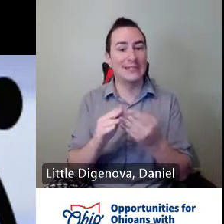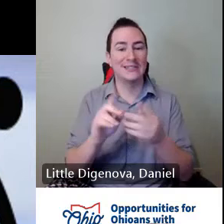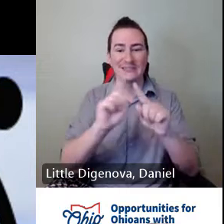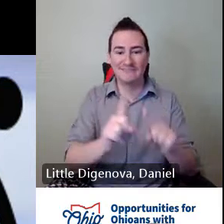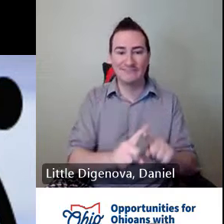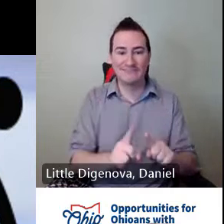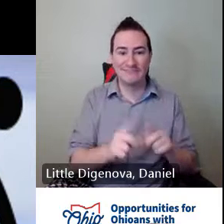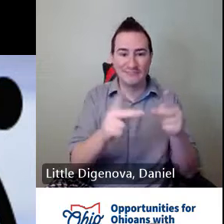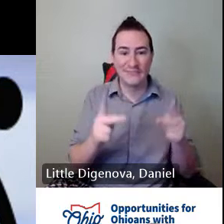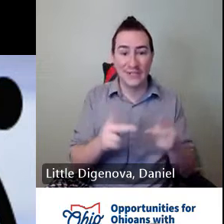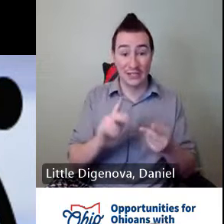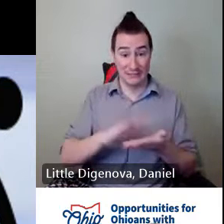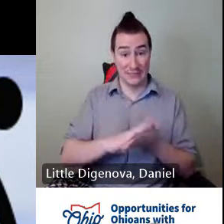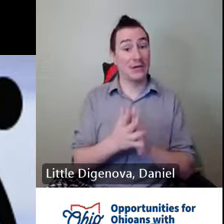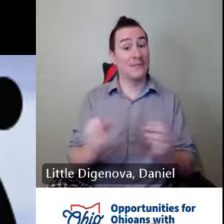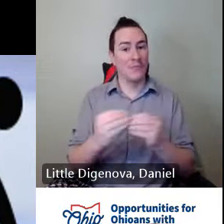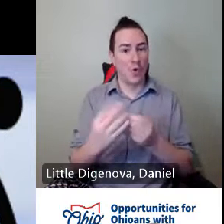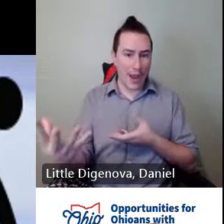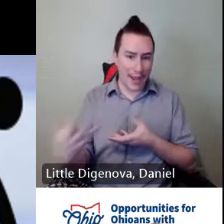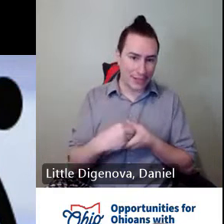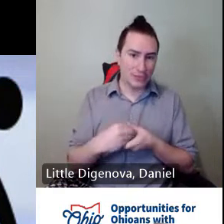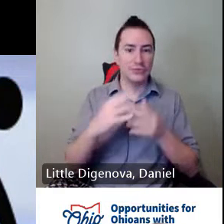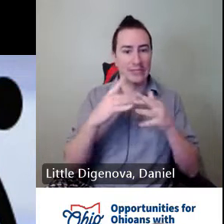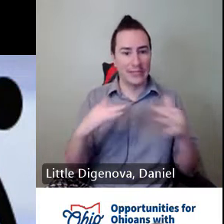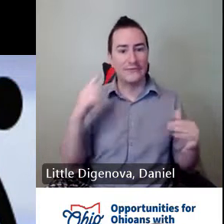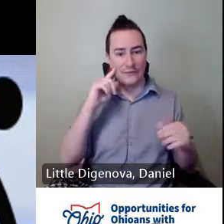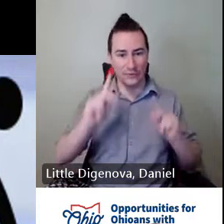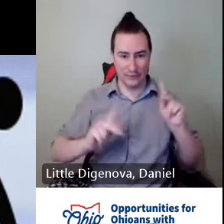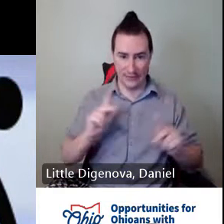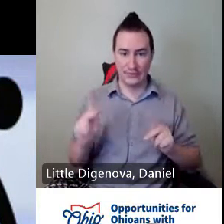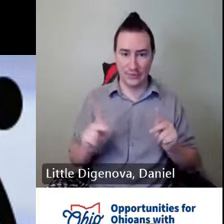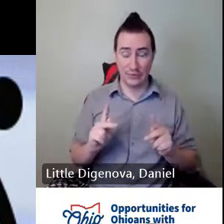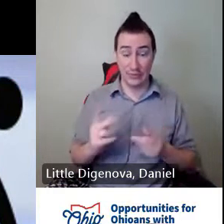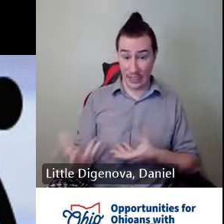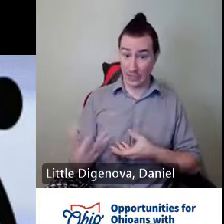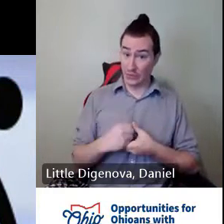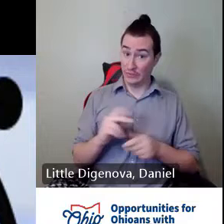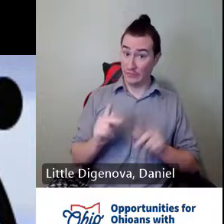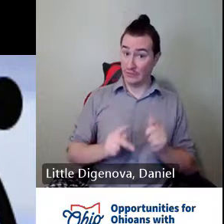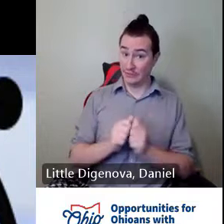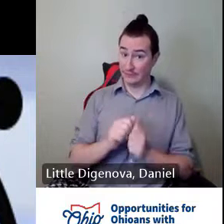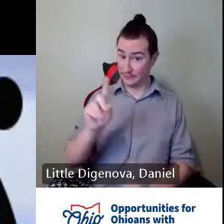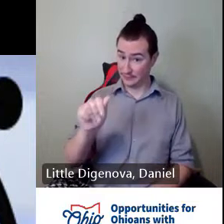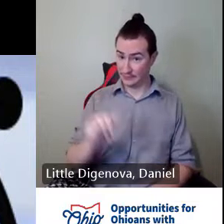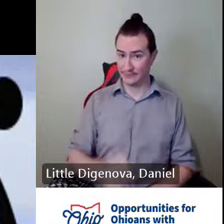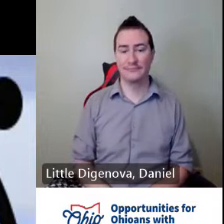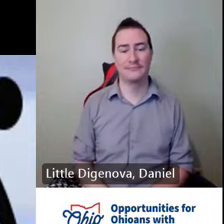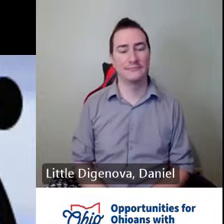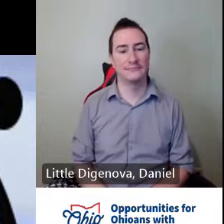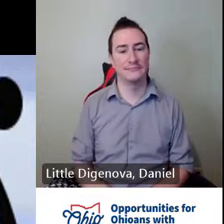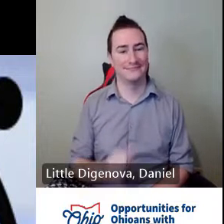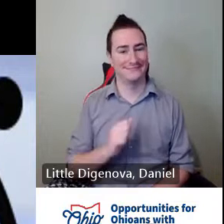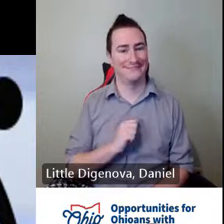individuals, including individuals with disabilities. I am happy to be presenting today with two of our four